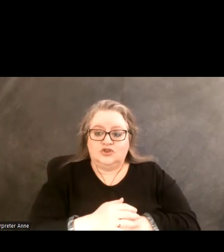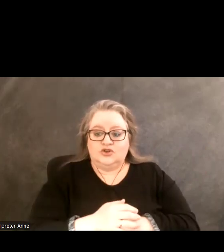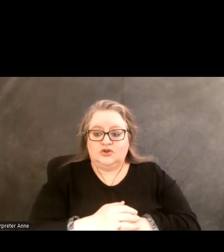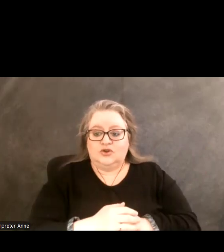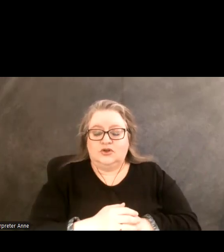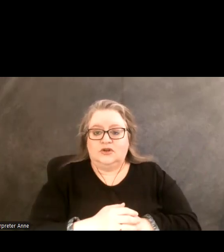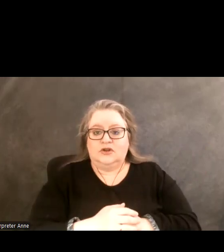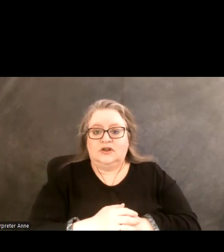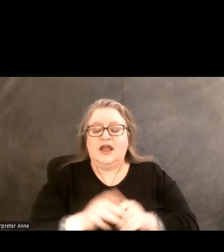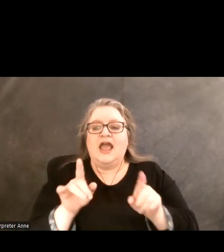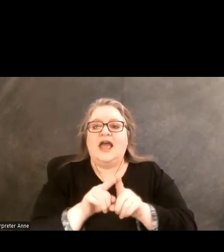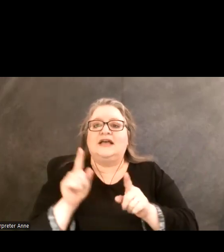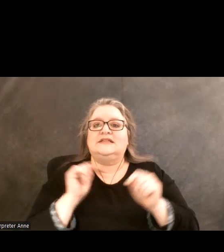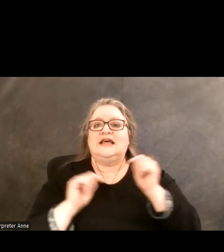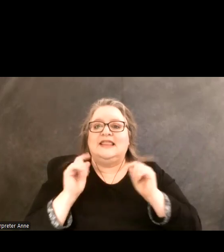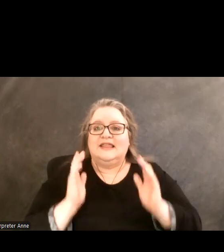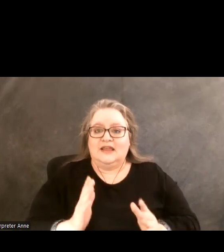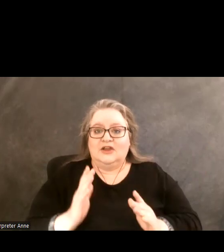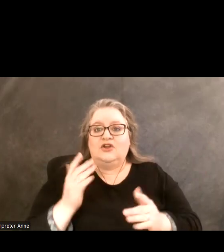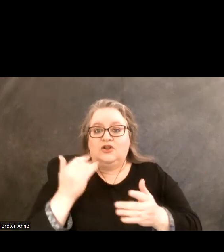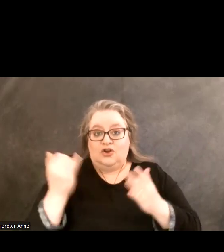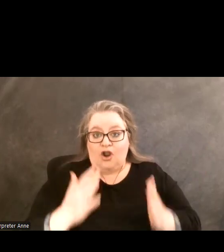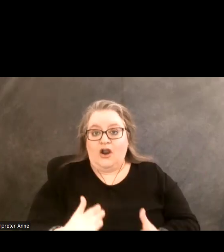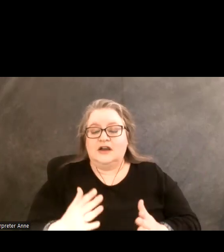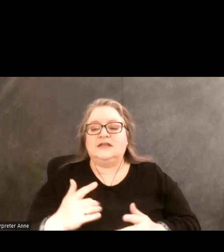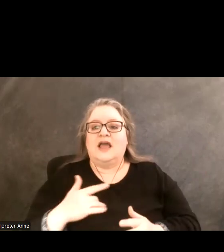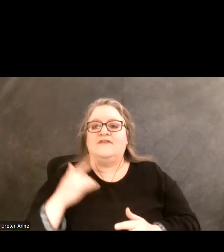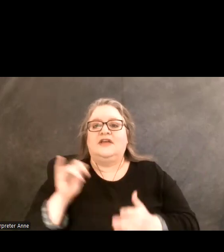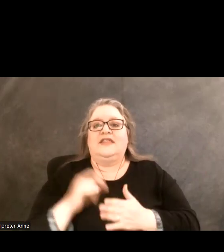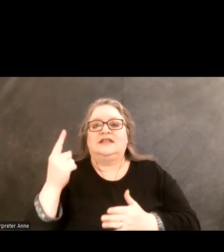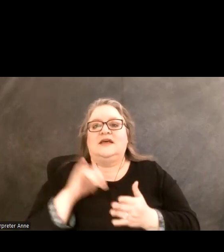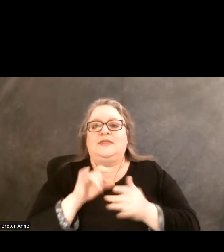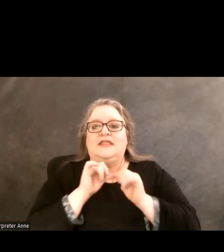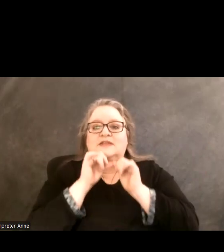As a theater artist, I feel like something that's been going on